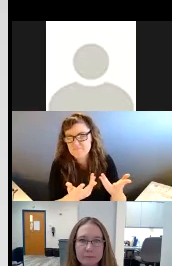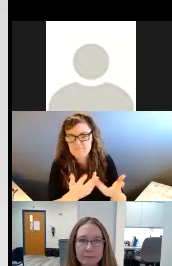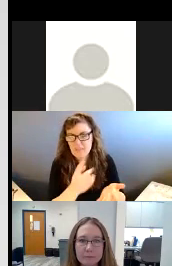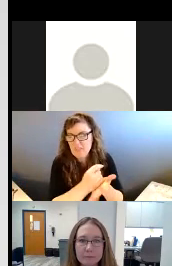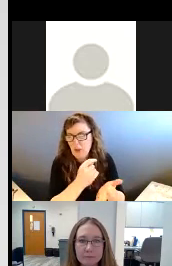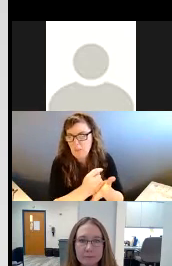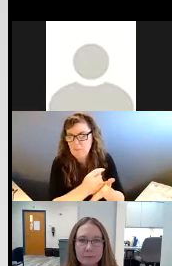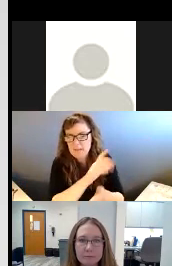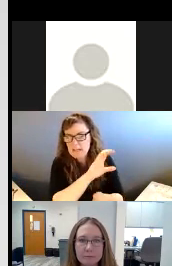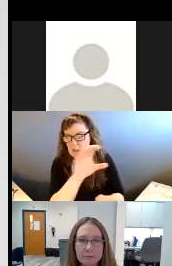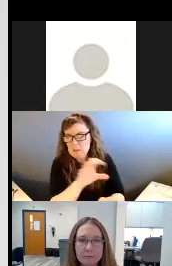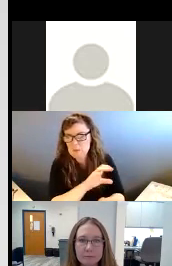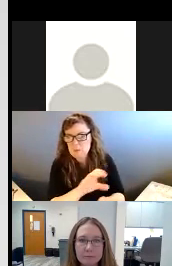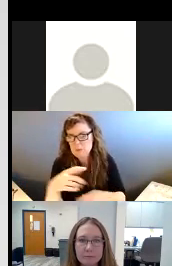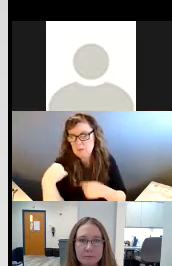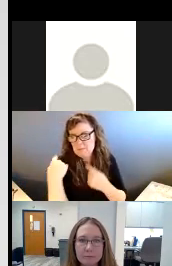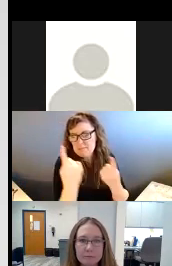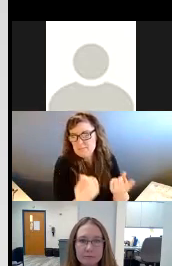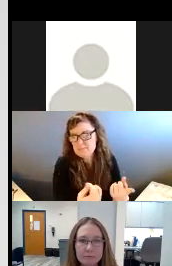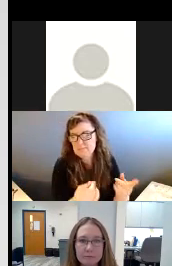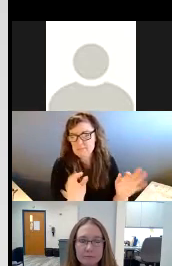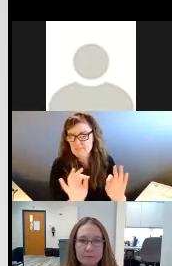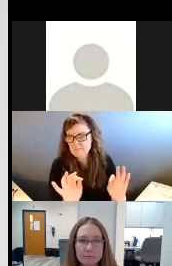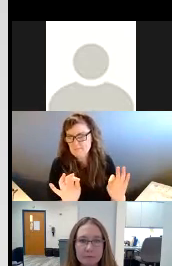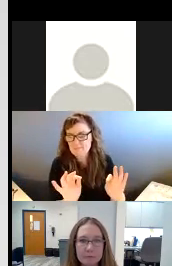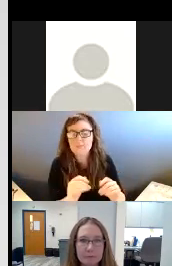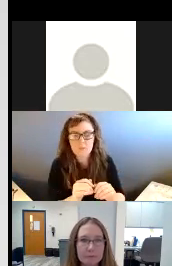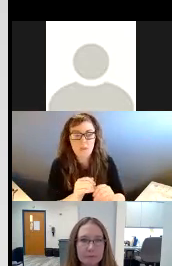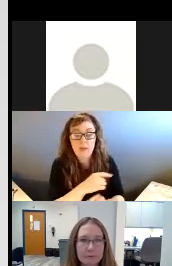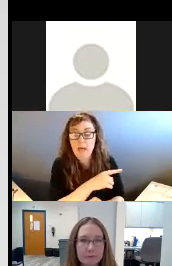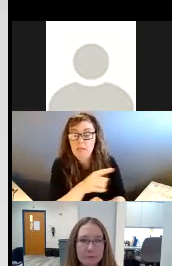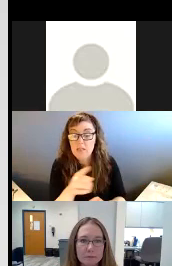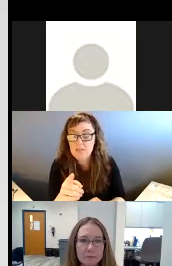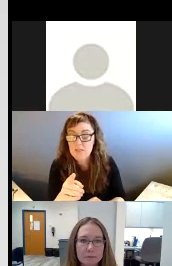WITH THAT APPLICATION. THE FAMILY WAS ALSO VERY SUPPORTIVE WITH GETTING